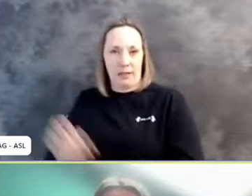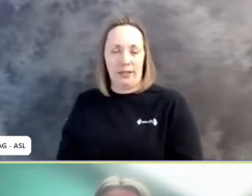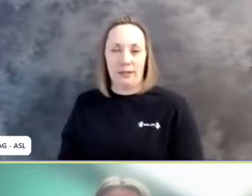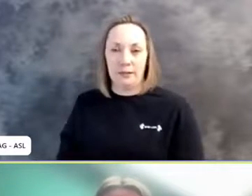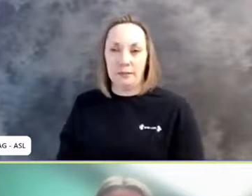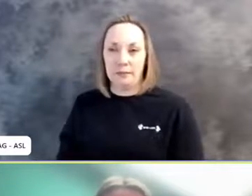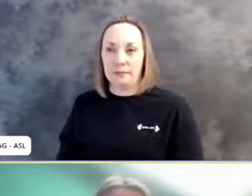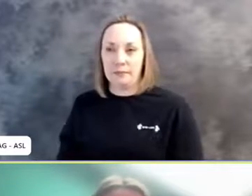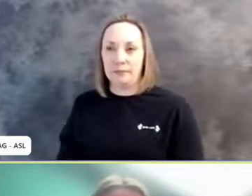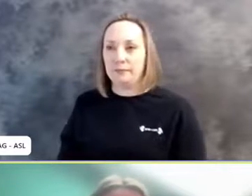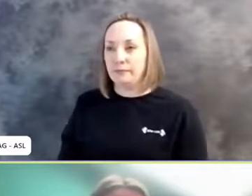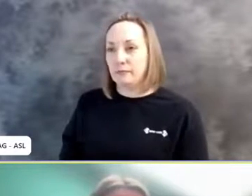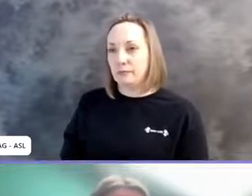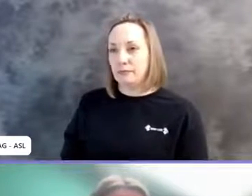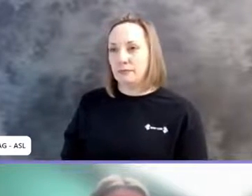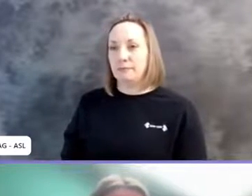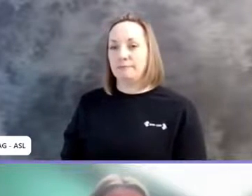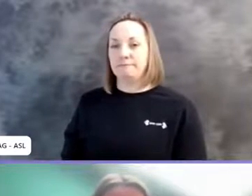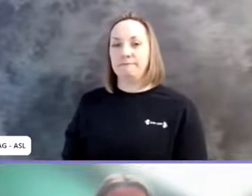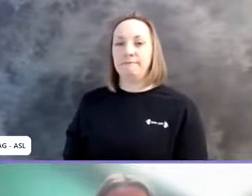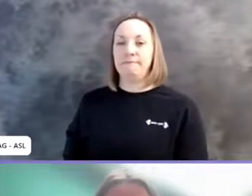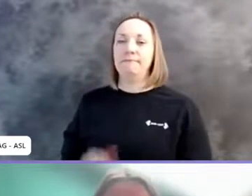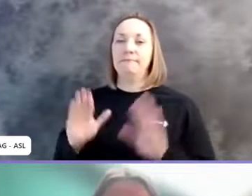other types of example, roadblocks, for not enough